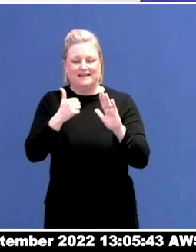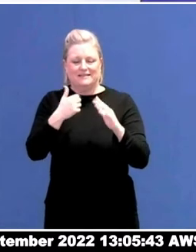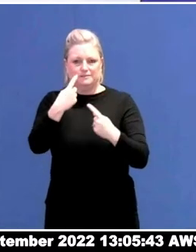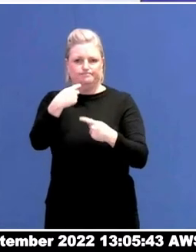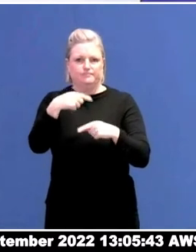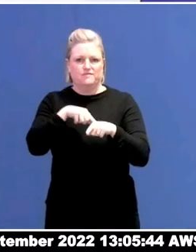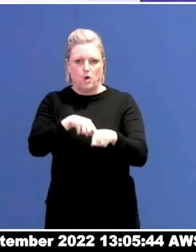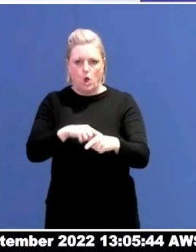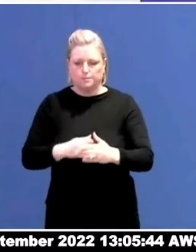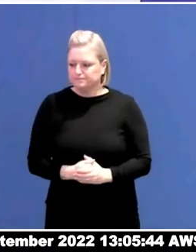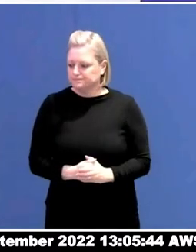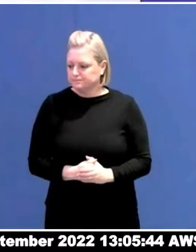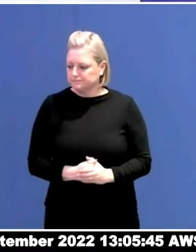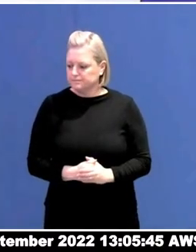I will read you the affirmation.